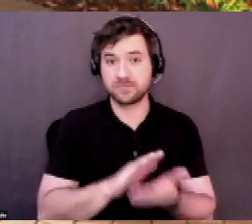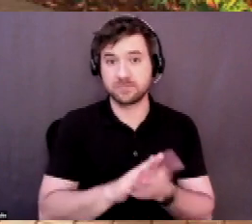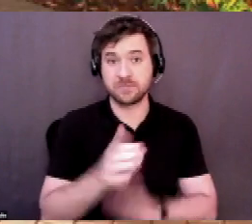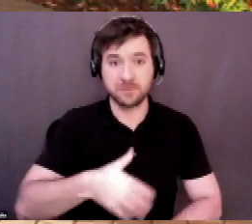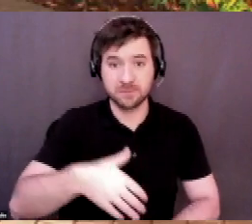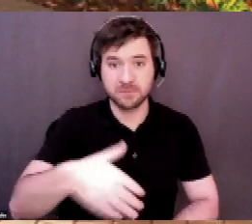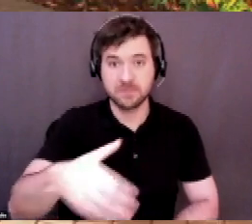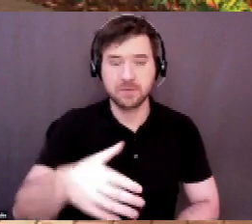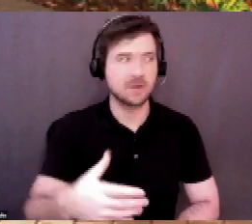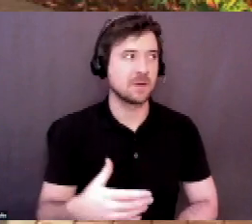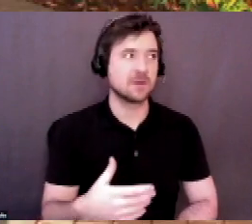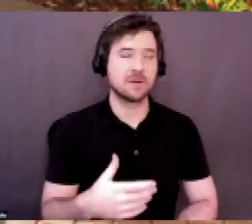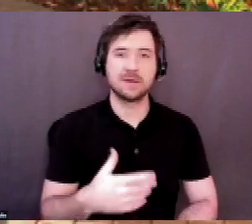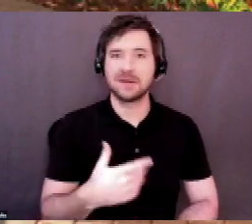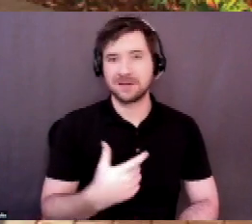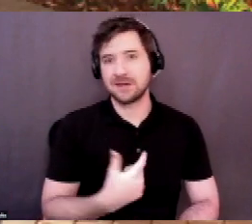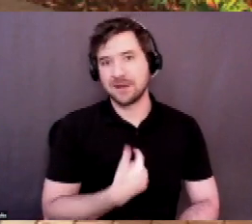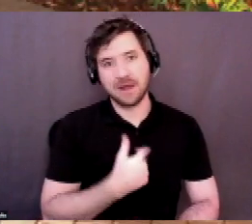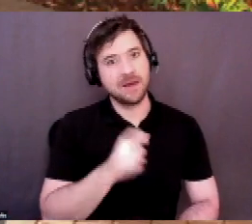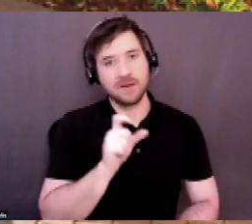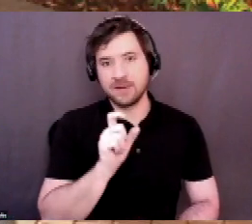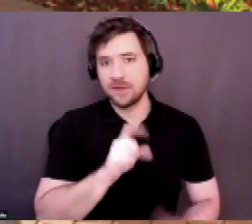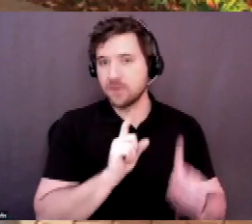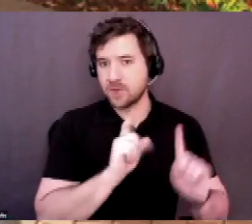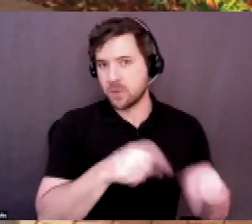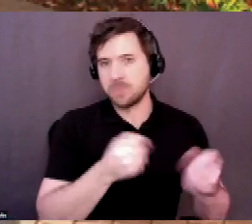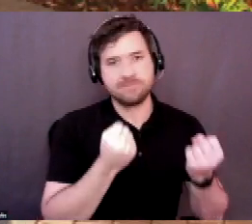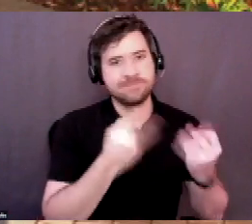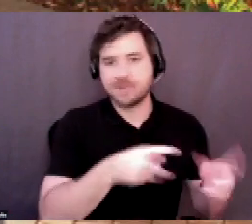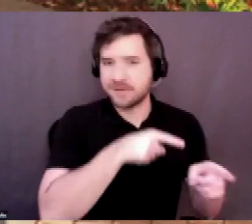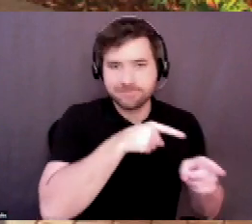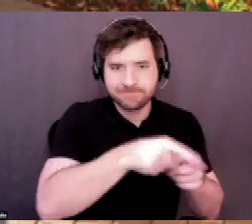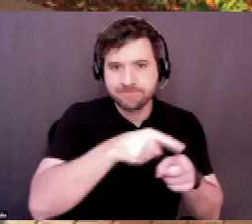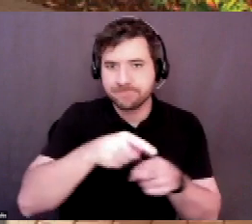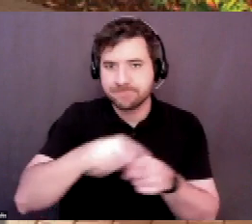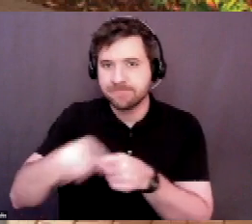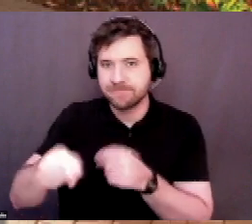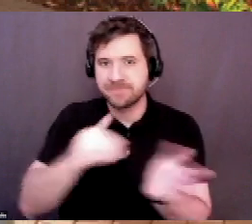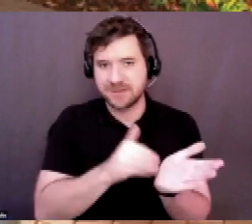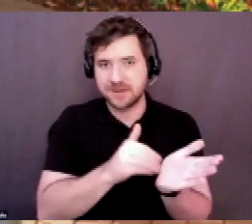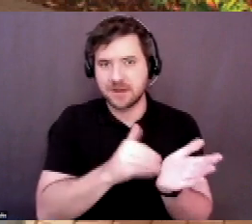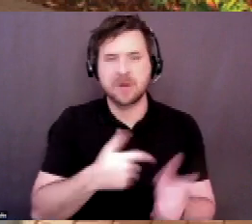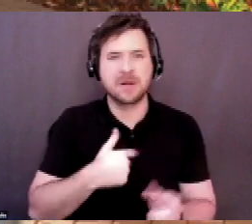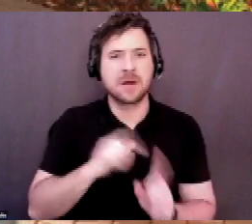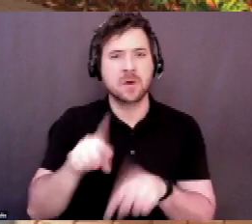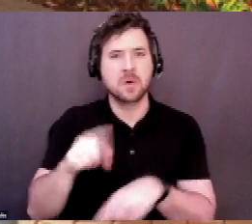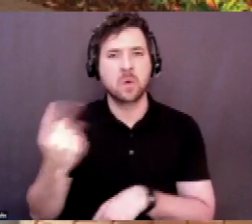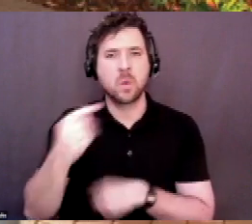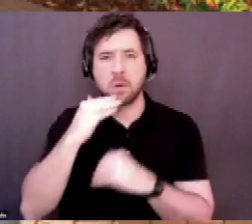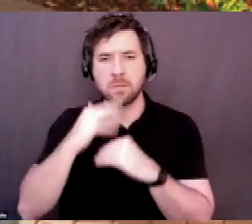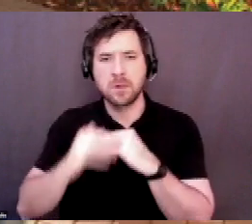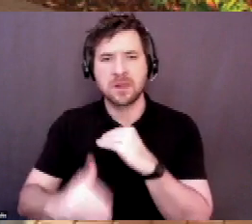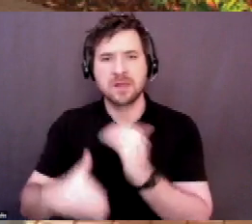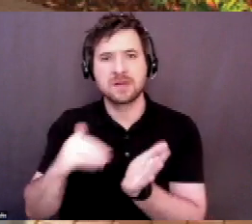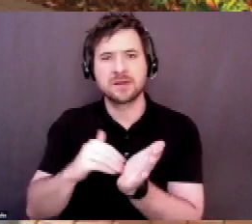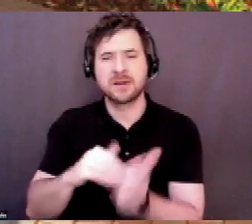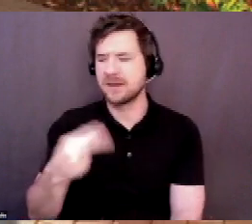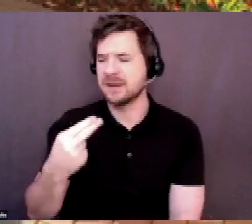where I needed to see a lot of specialists and I saw a hematologist. I can't even remember why.